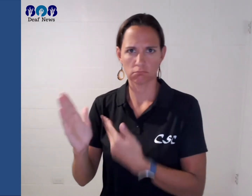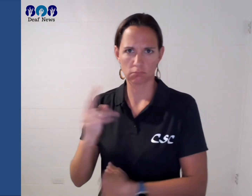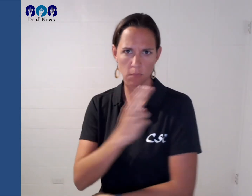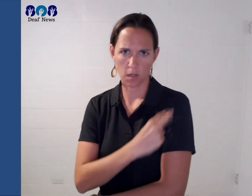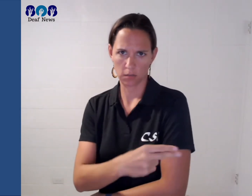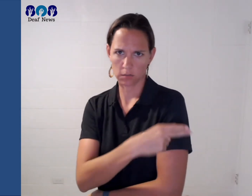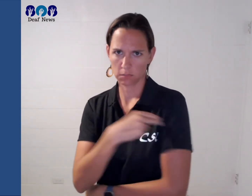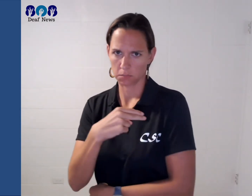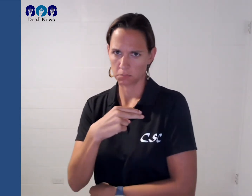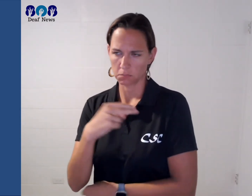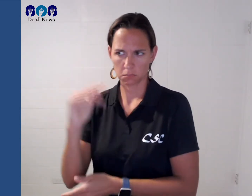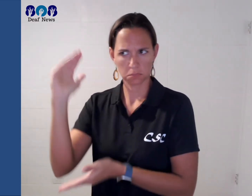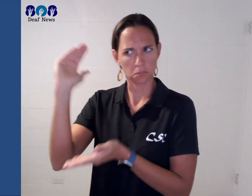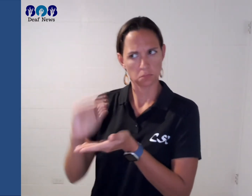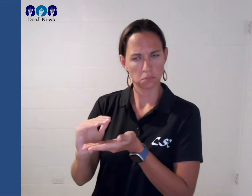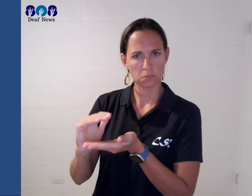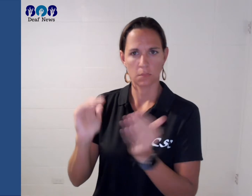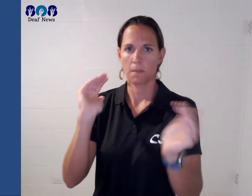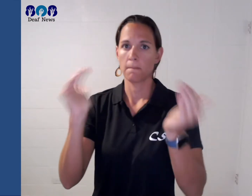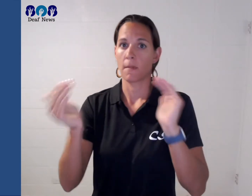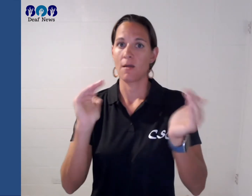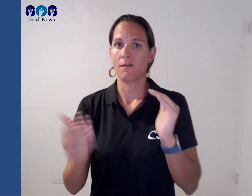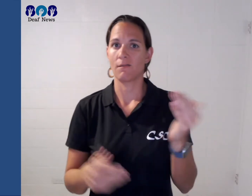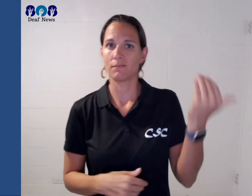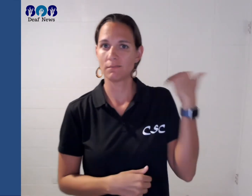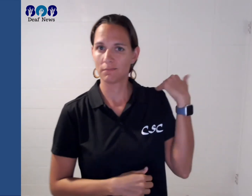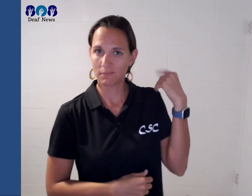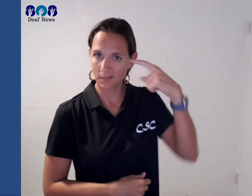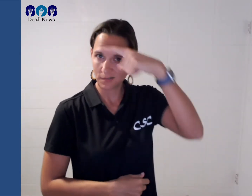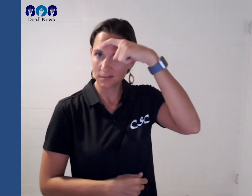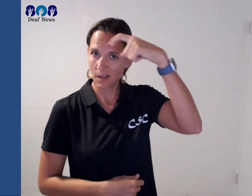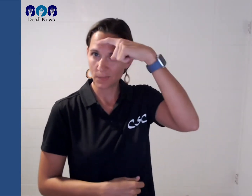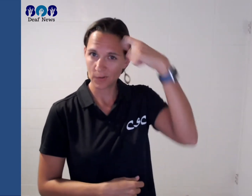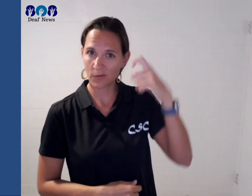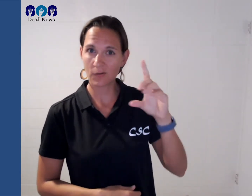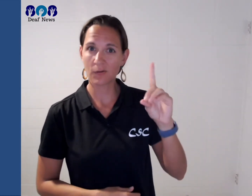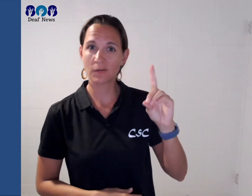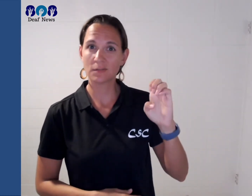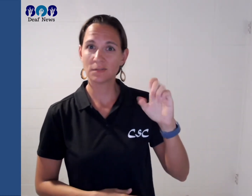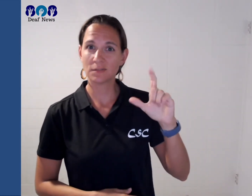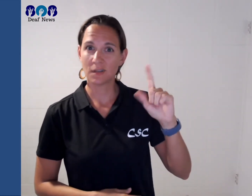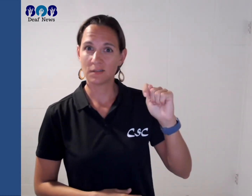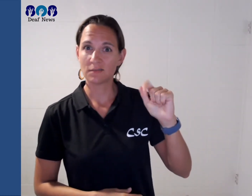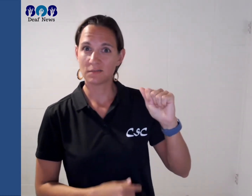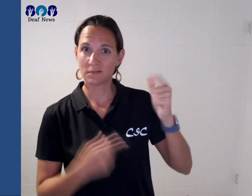The lower number of people needing to go to the hospital compared to last summer